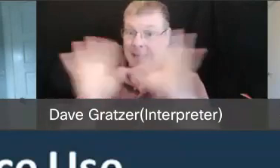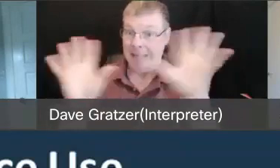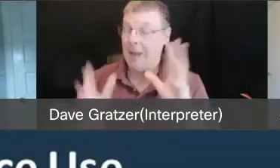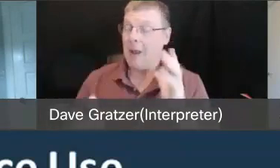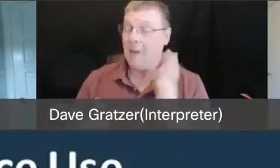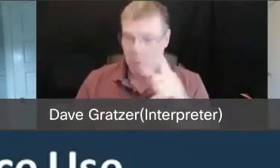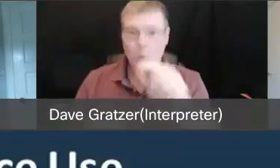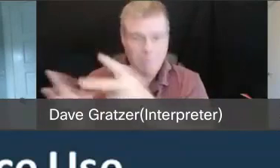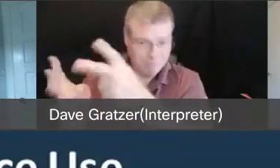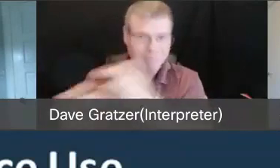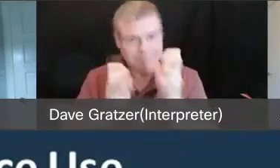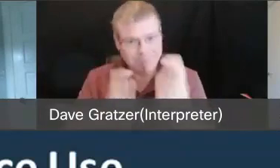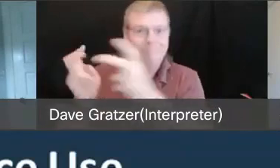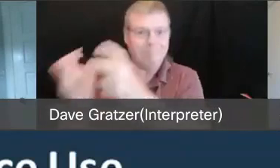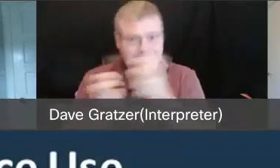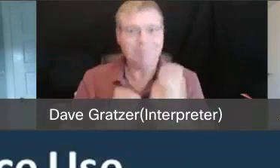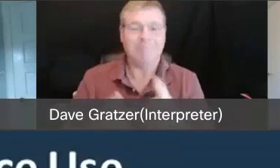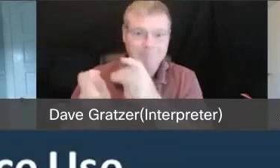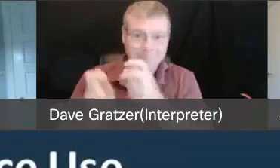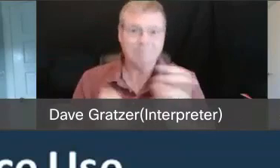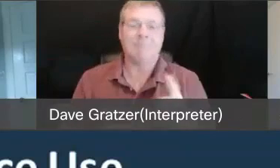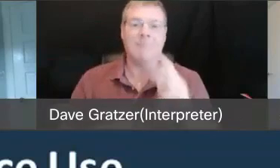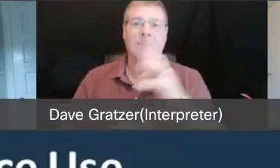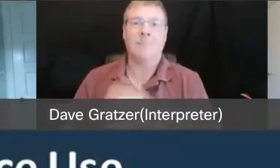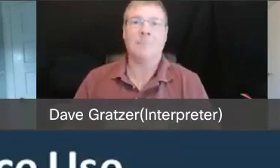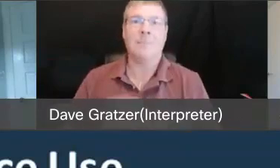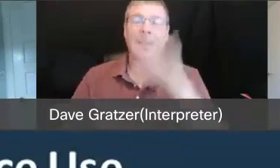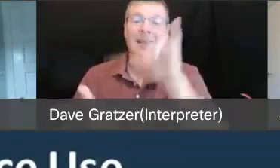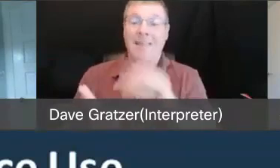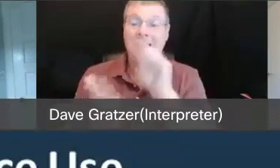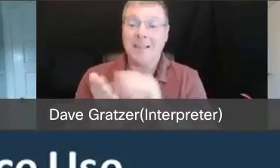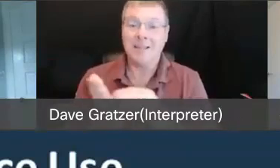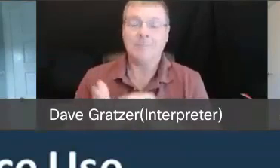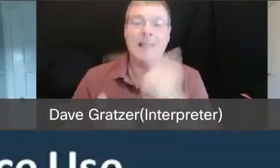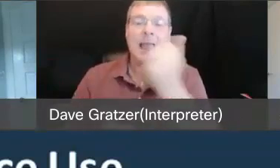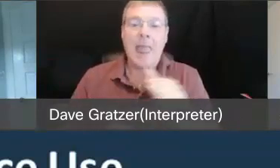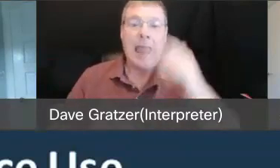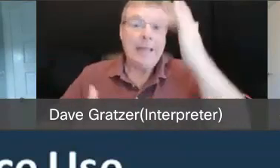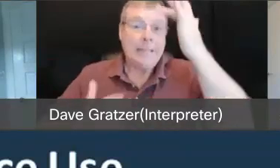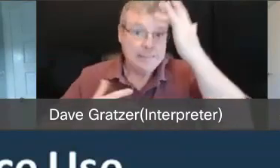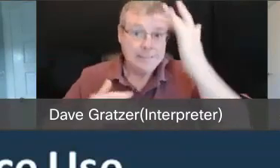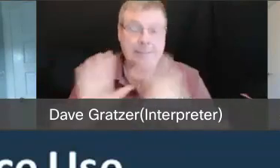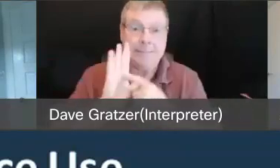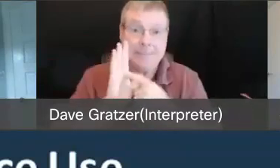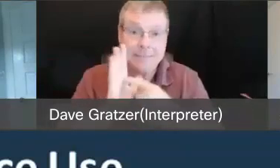or quotations from the records that document any symptoms he experience while in treatment